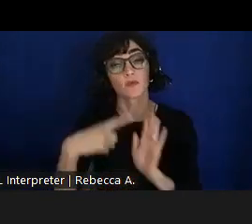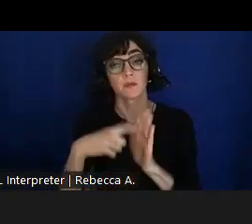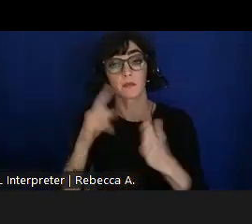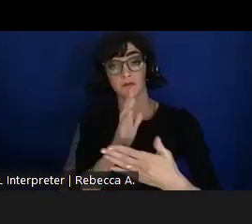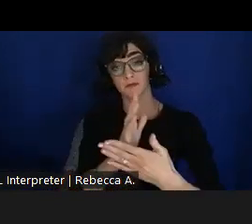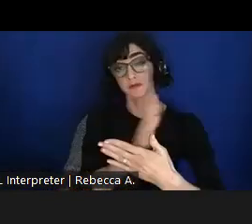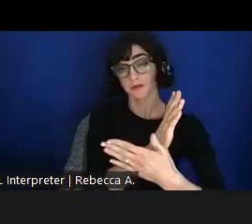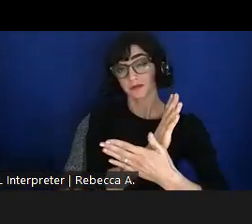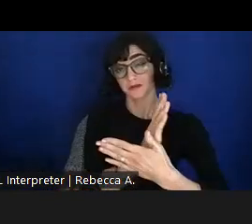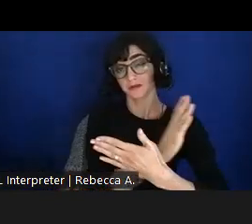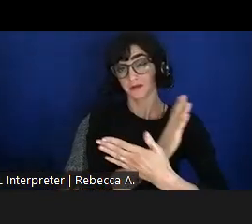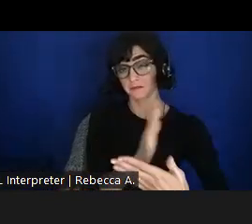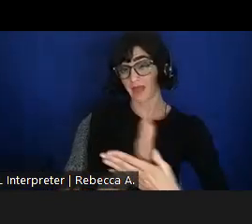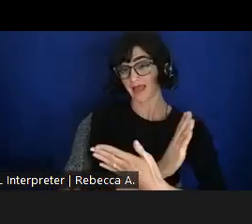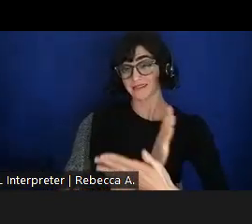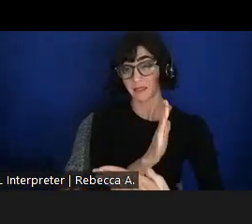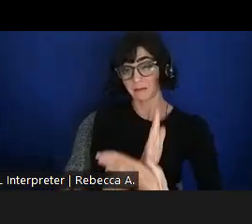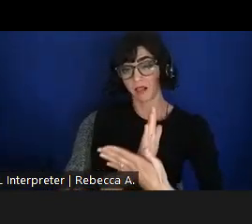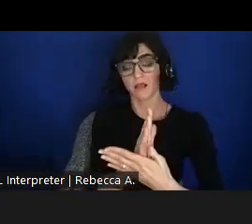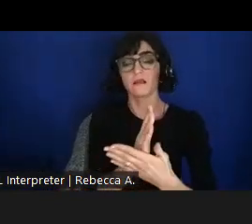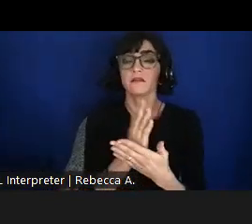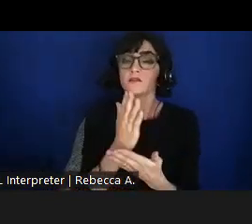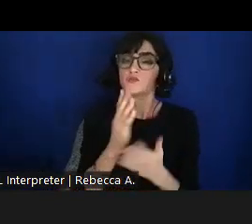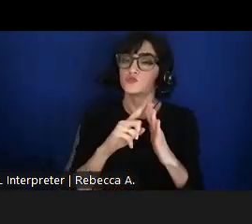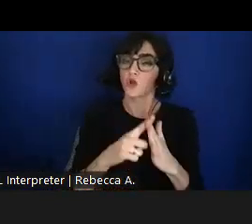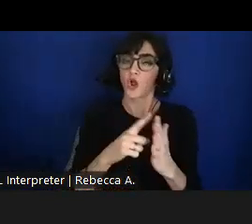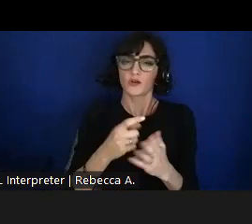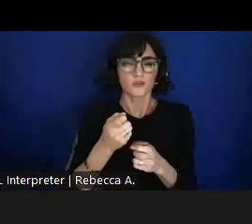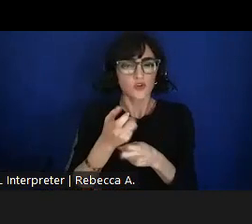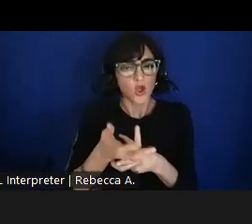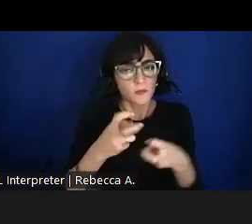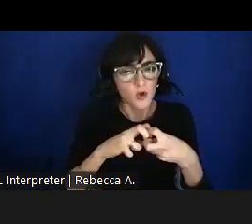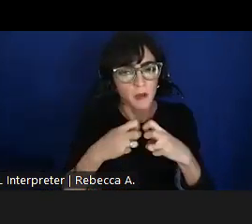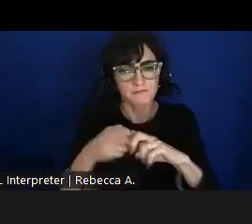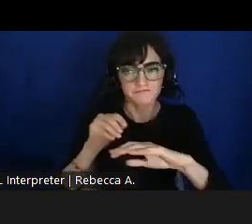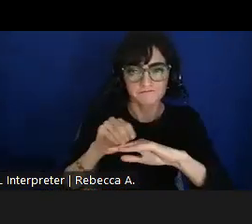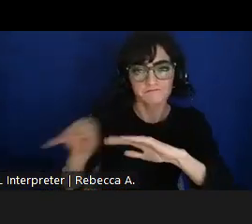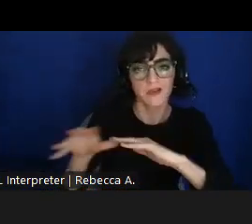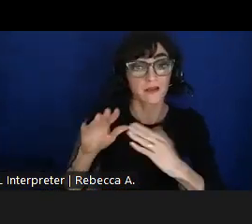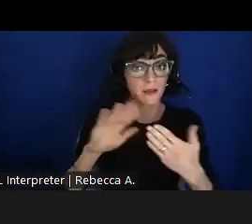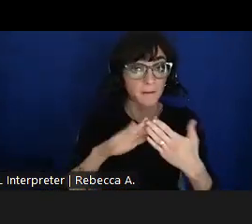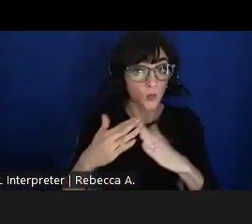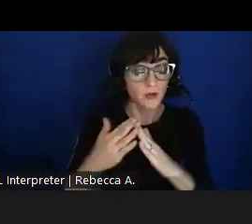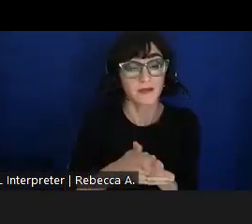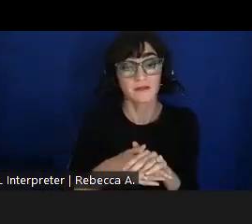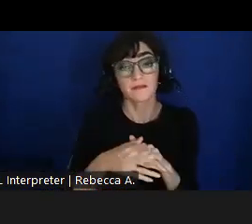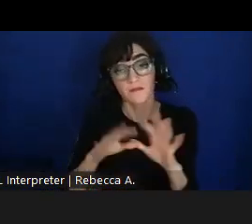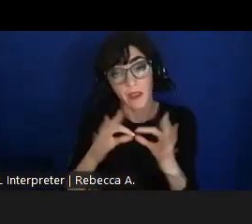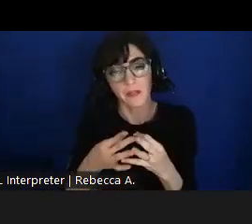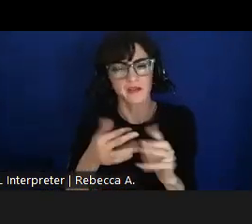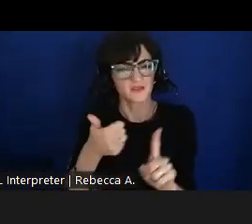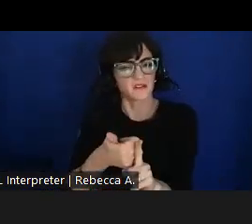a person's life or for their family or larger community now a lot of people may experience